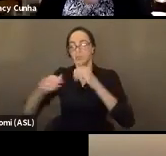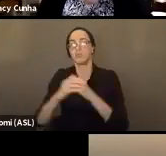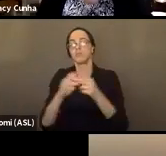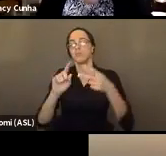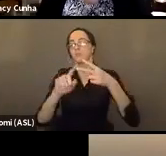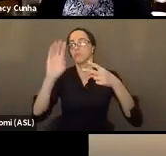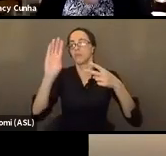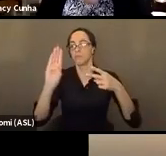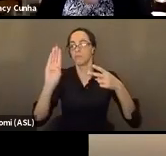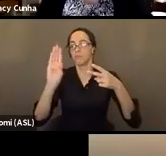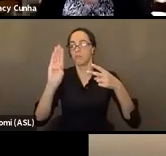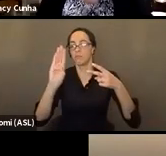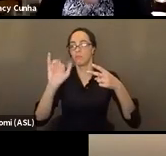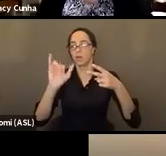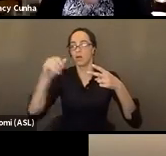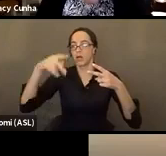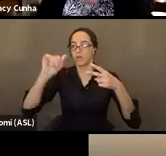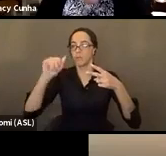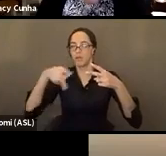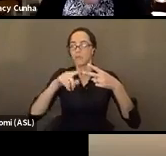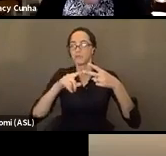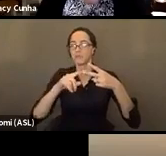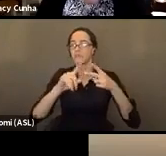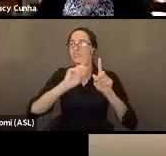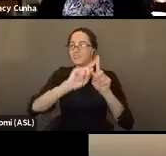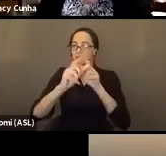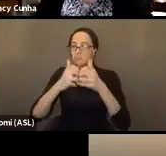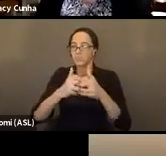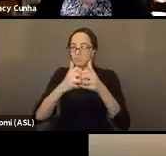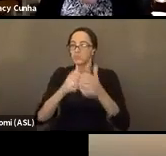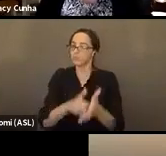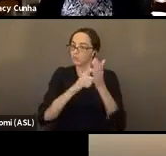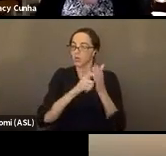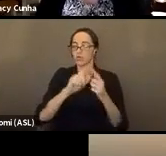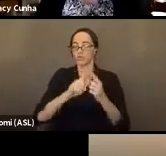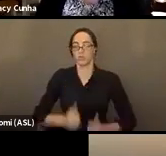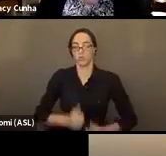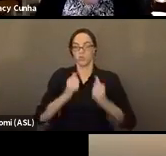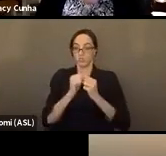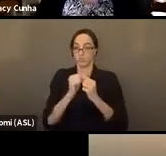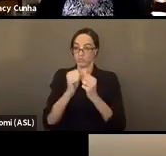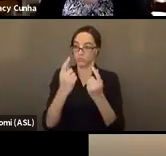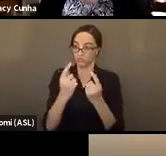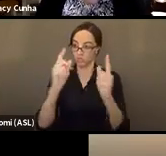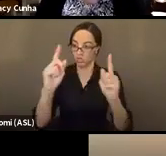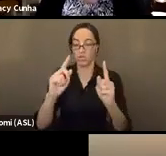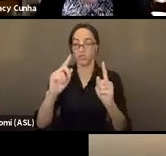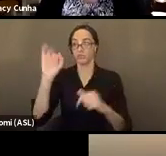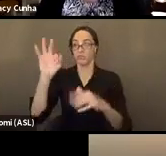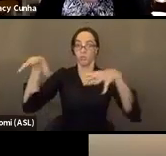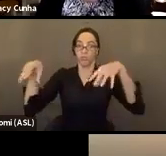those things that you need to survive and some people particularly if it's a a cold night